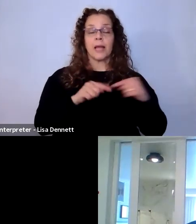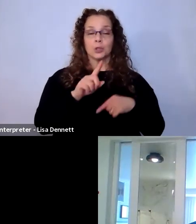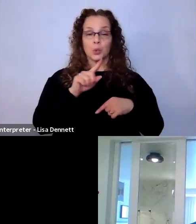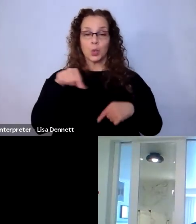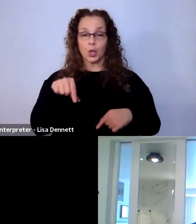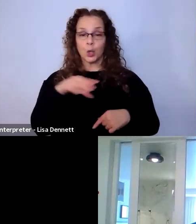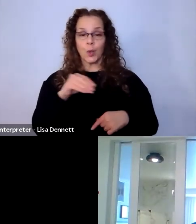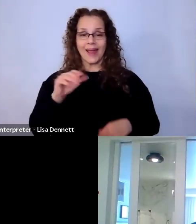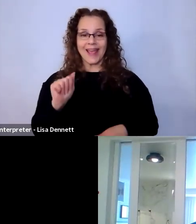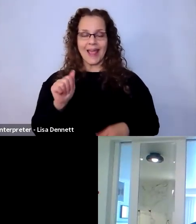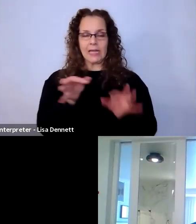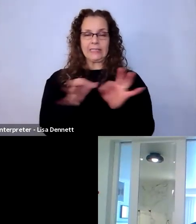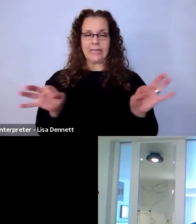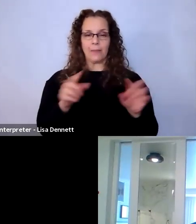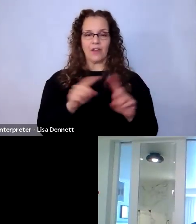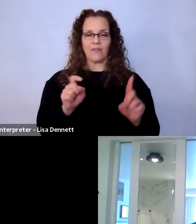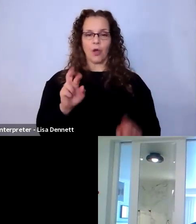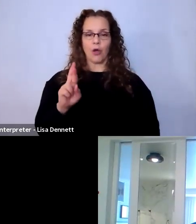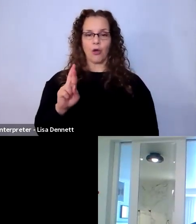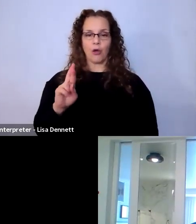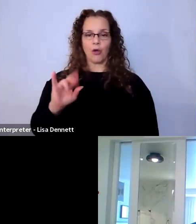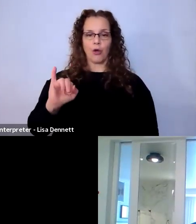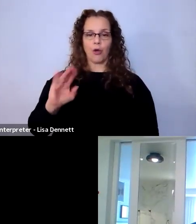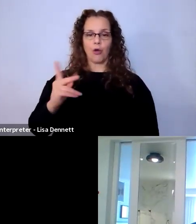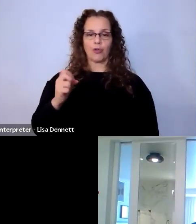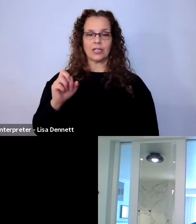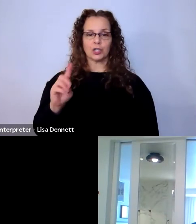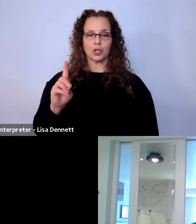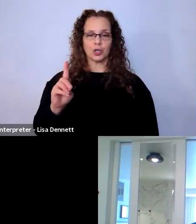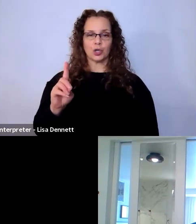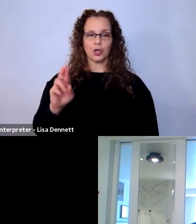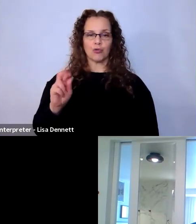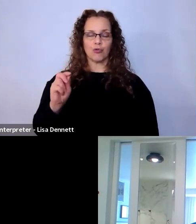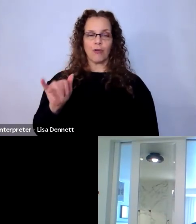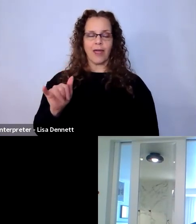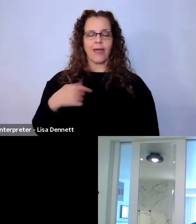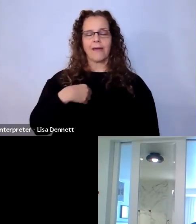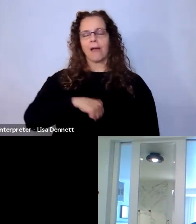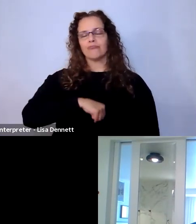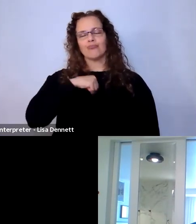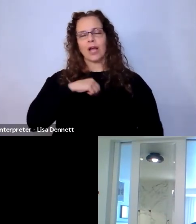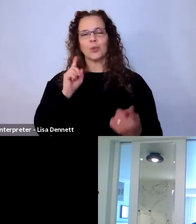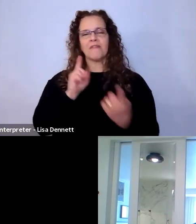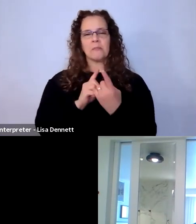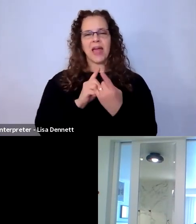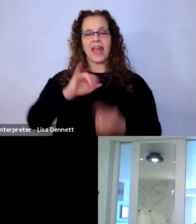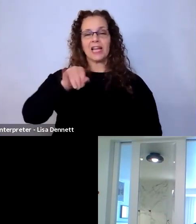a statement from Richard Ray happy God bursary i'm so proud to have met Joe in the City Council back in 2015.